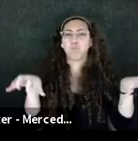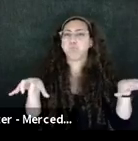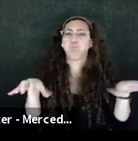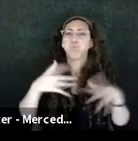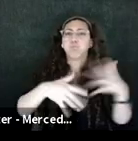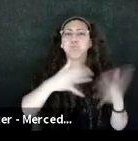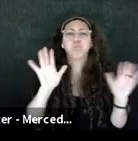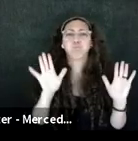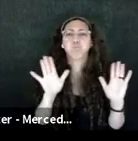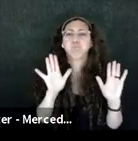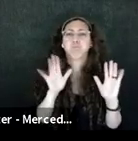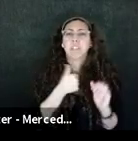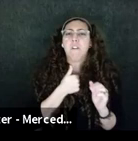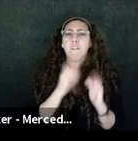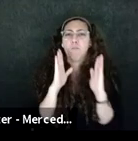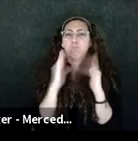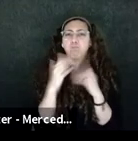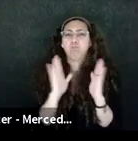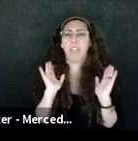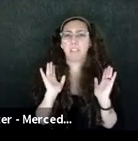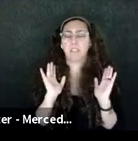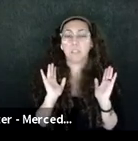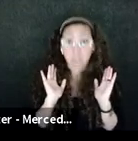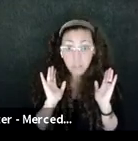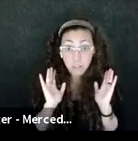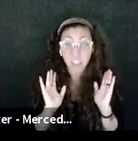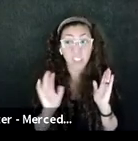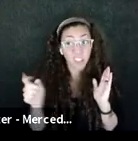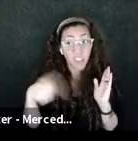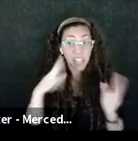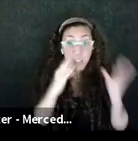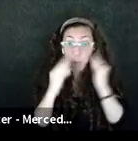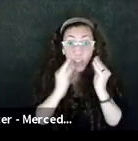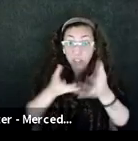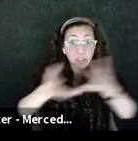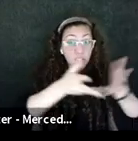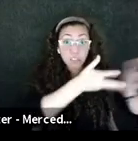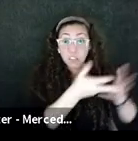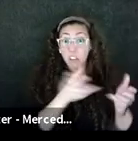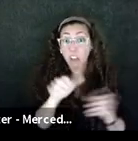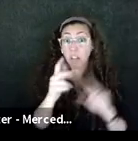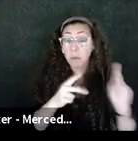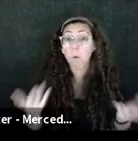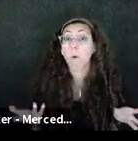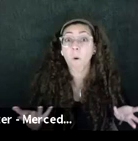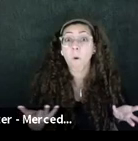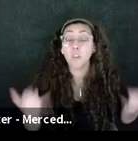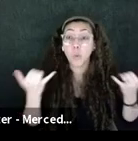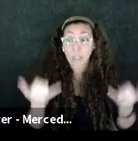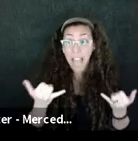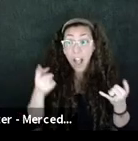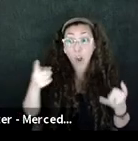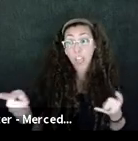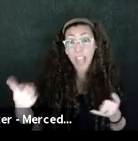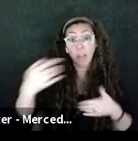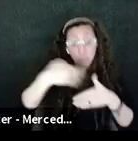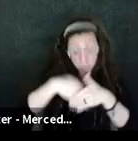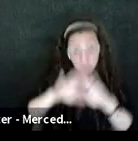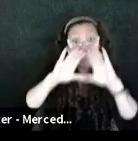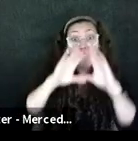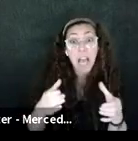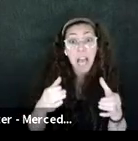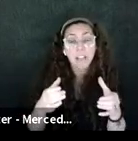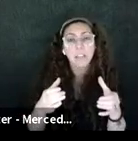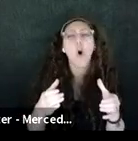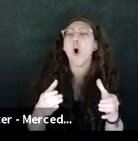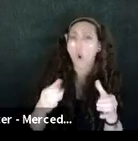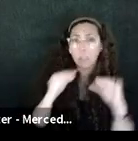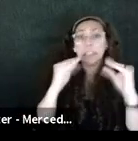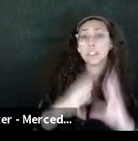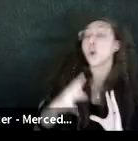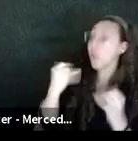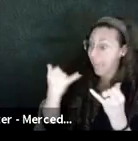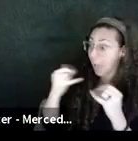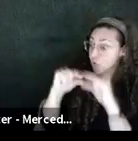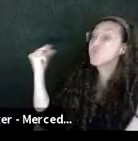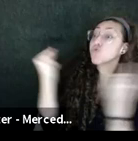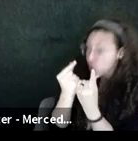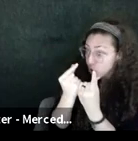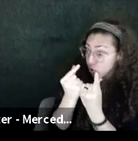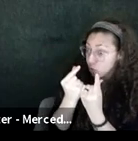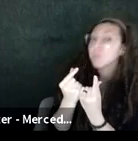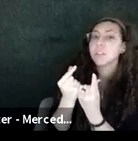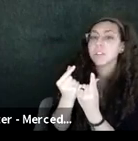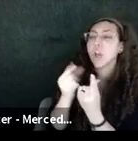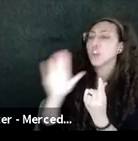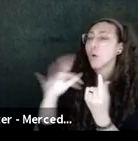Jason Williams: If they come across your class and you see them. And you're like, Okay, I'm in this class. We're going to have group breakout sessions. And so we're going to build groups. And that's going to be your success is going to be determined by your successes, a group